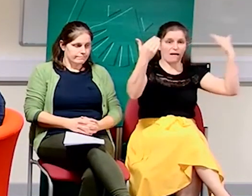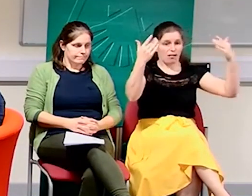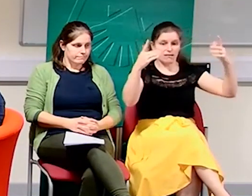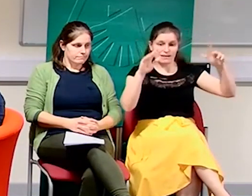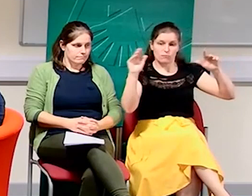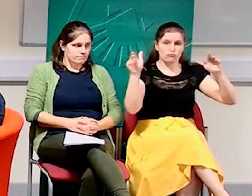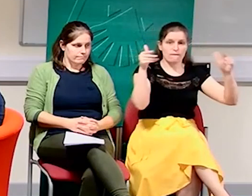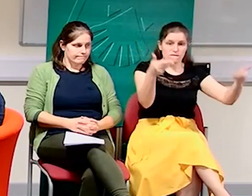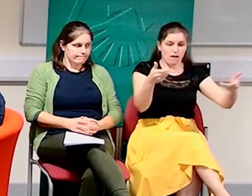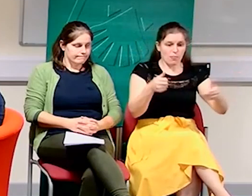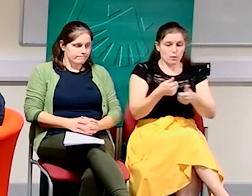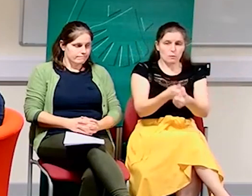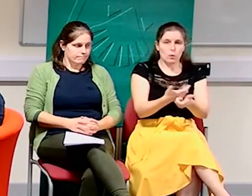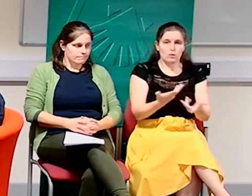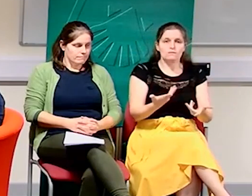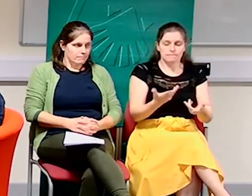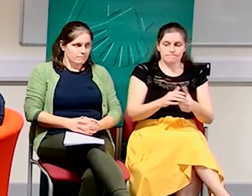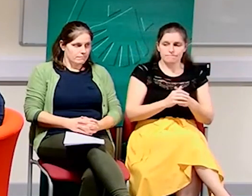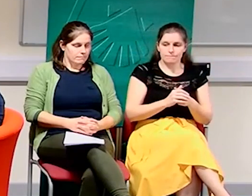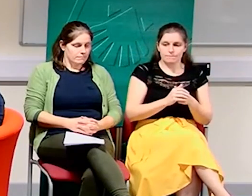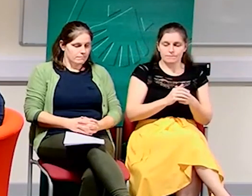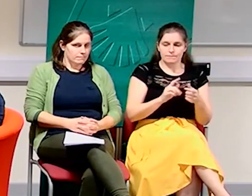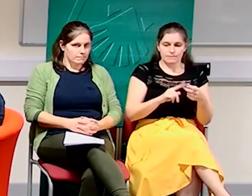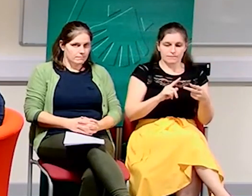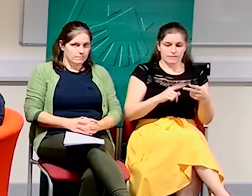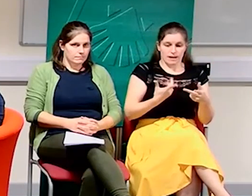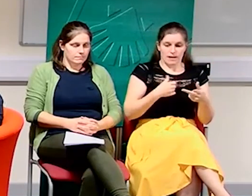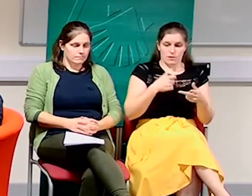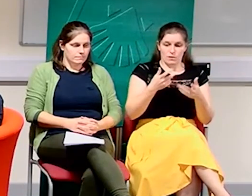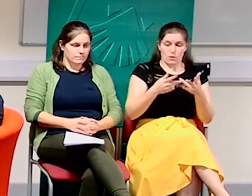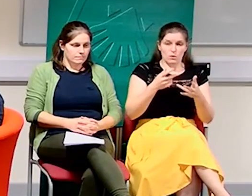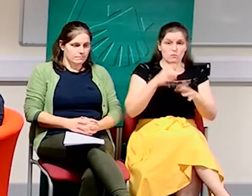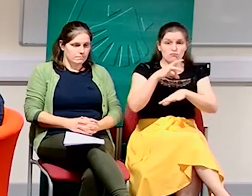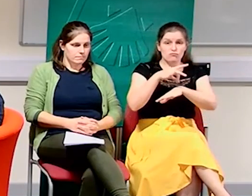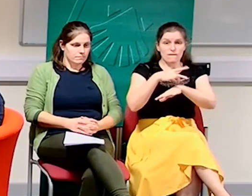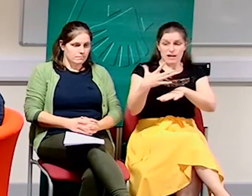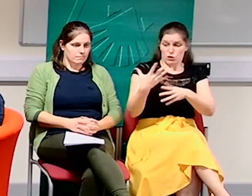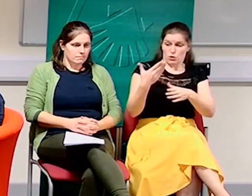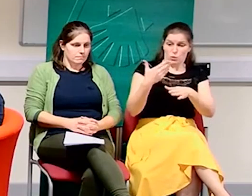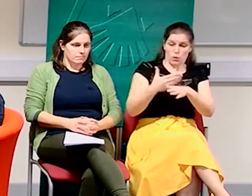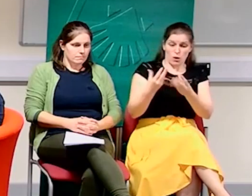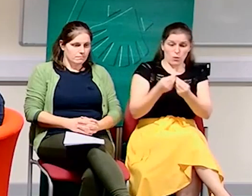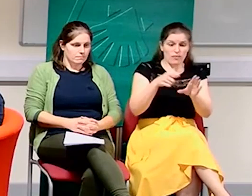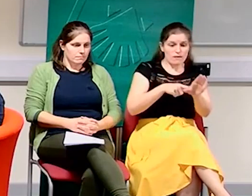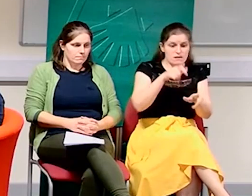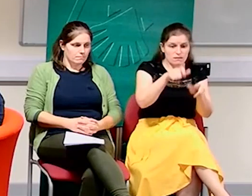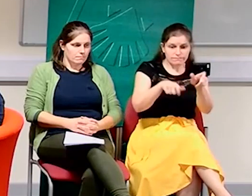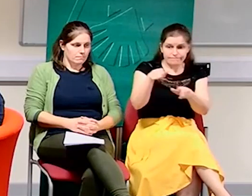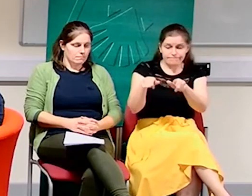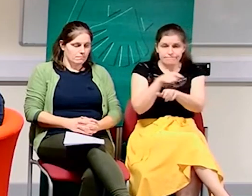place and on the other hand um stakeholders or professionals that work with Young Learners um